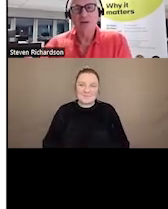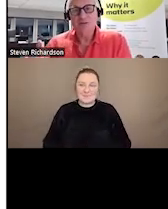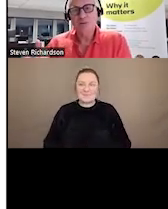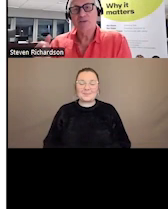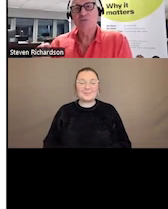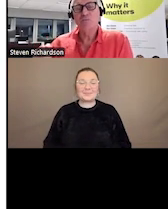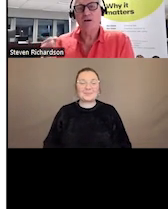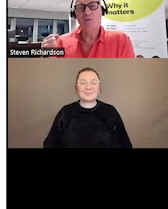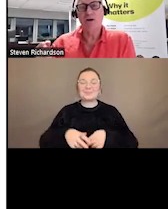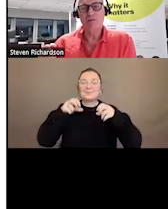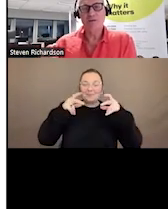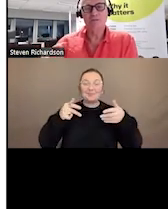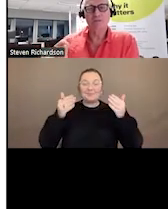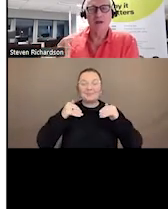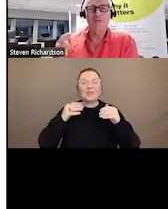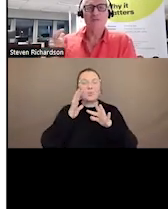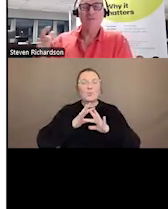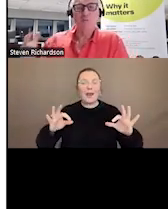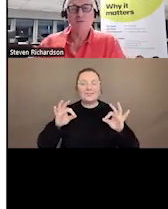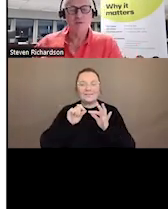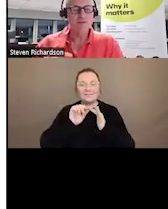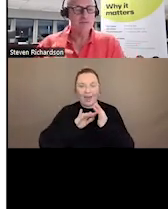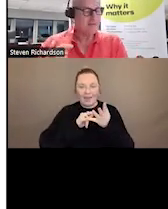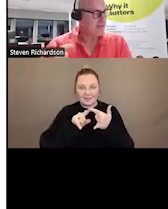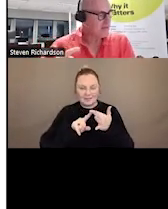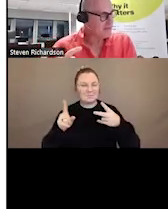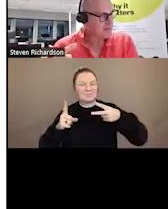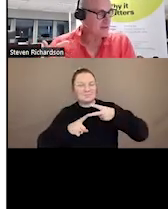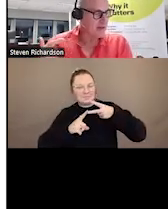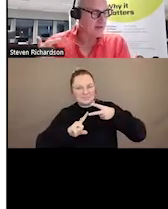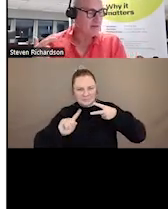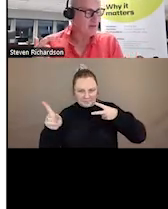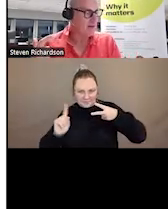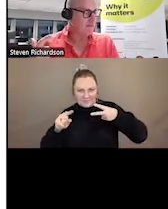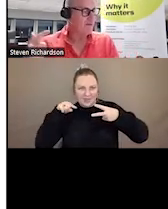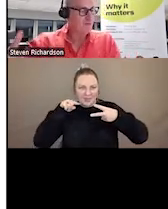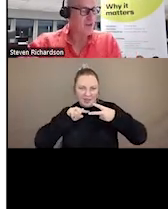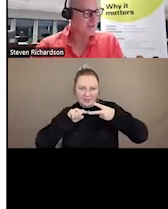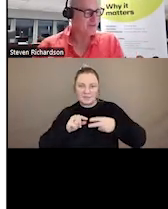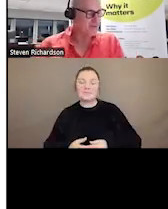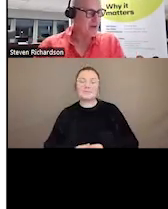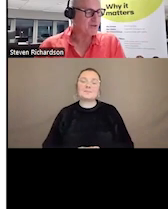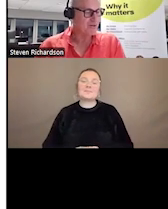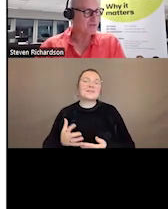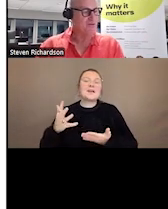Let's quickly talk about the quiet phase. The quiet phase is a fundraising strategy that is